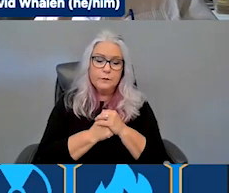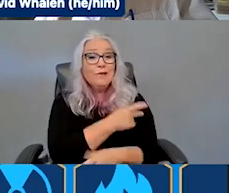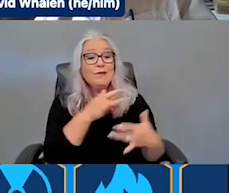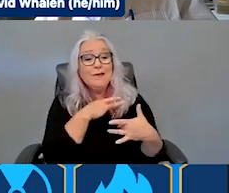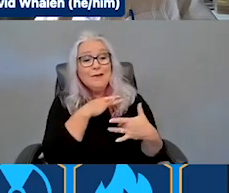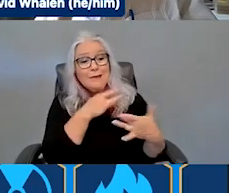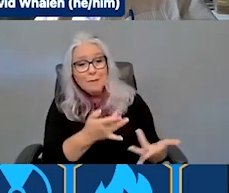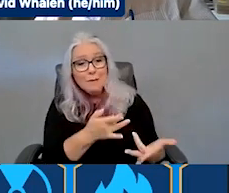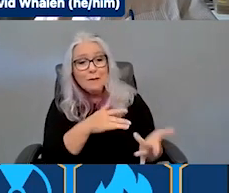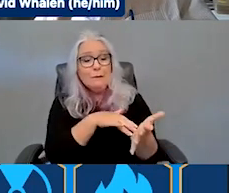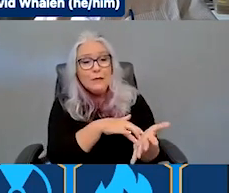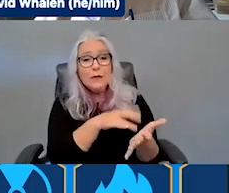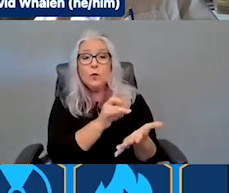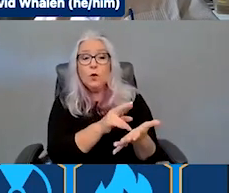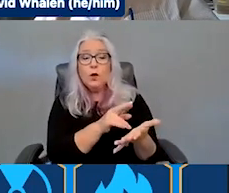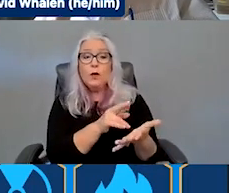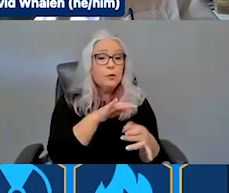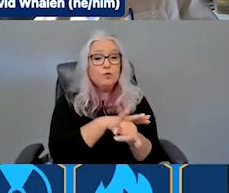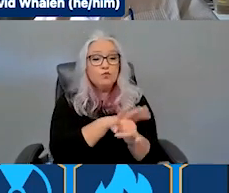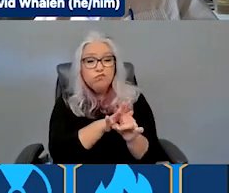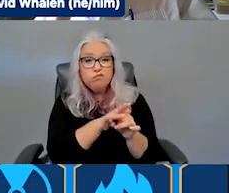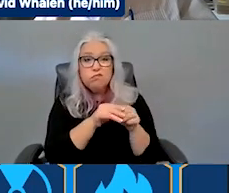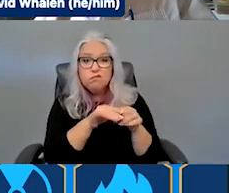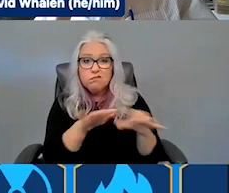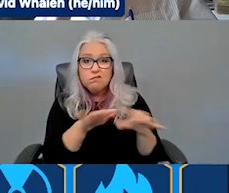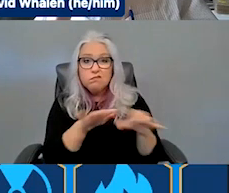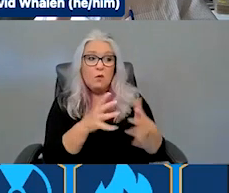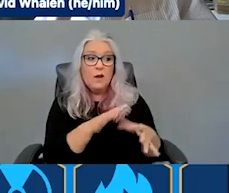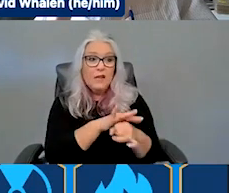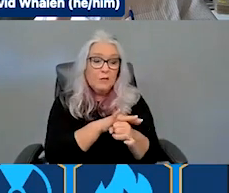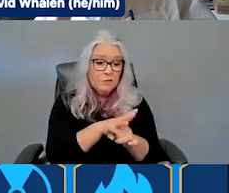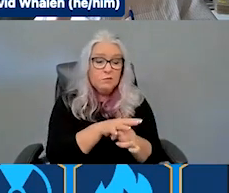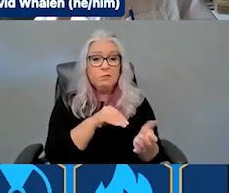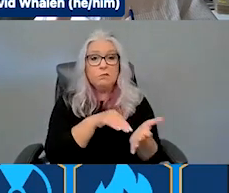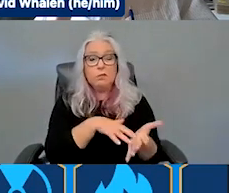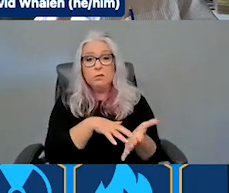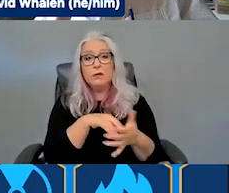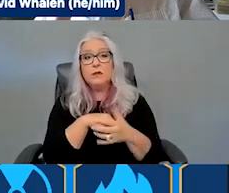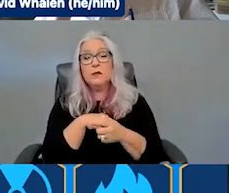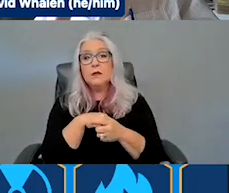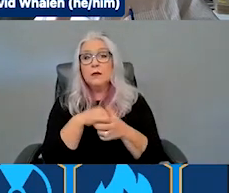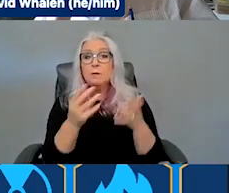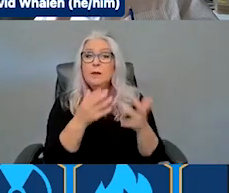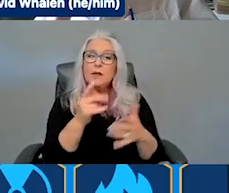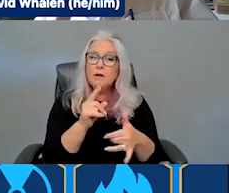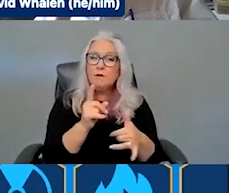vulnerable in a pandemic as it is. Who are the first to fall through those cracks. And so